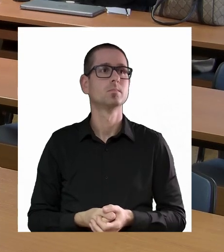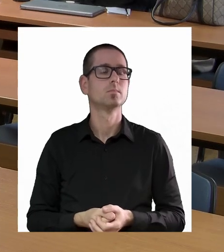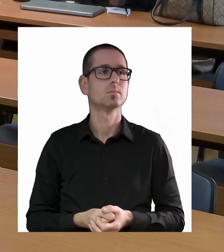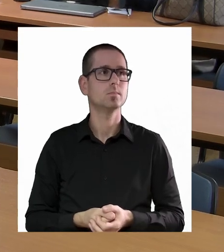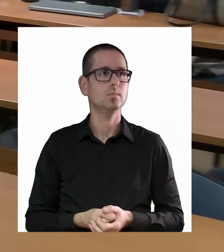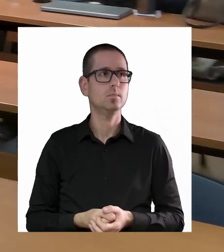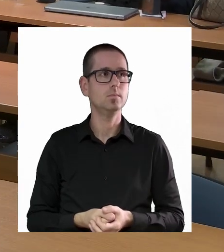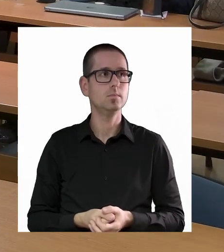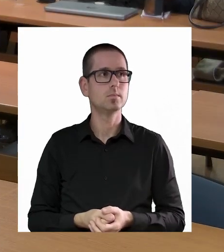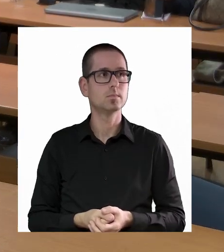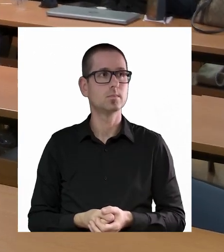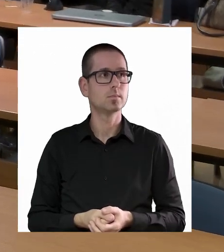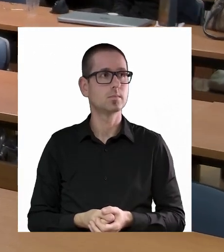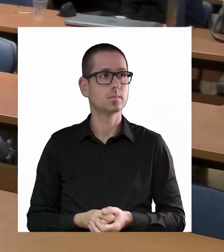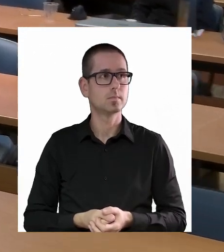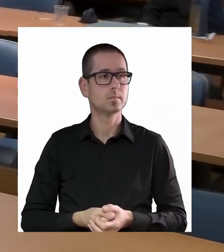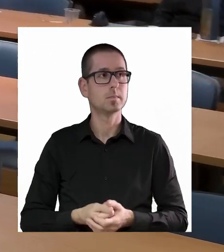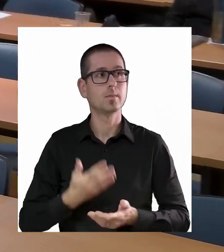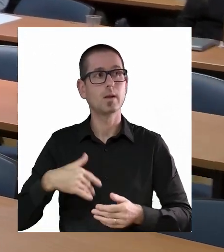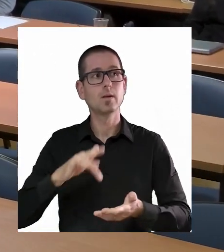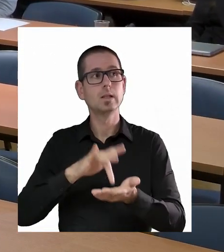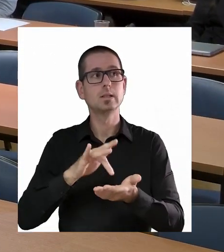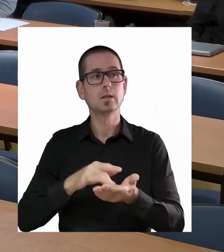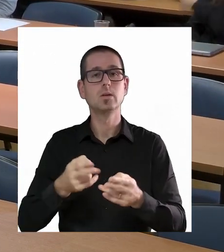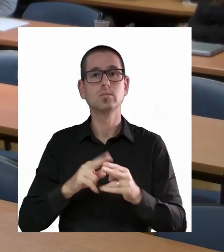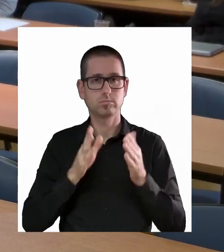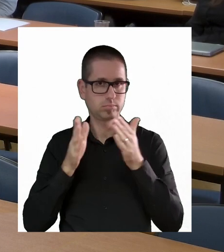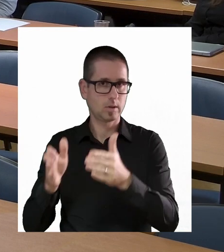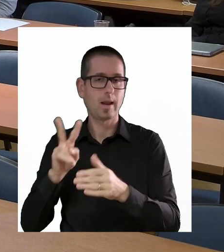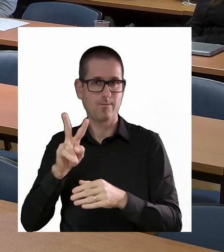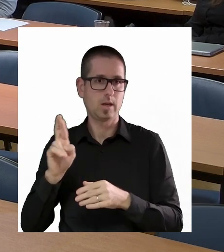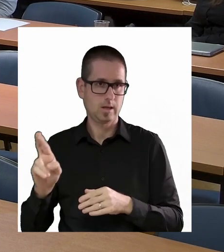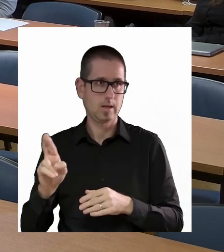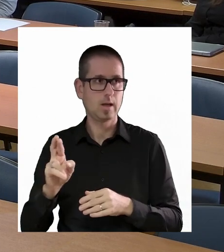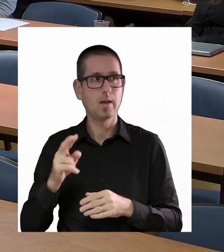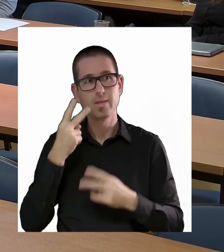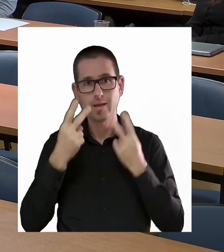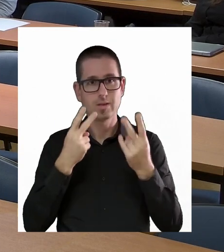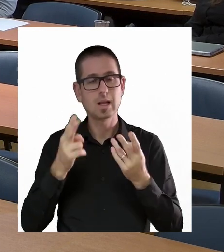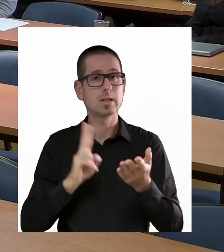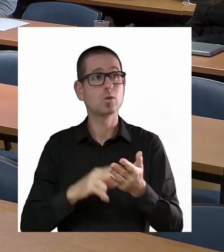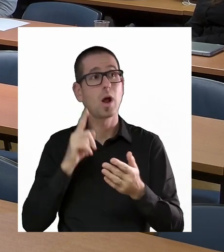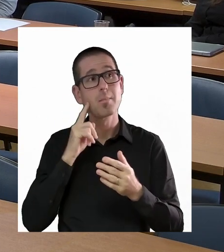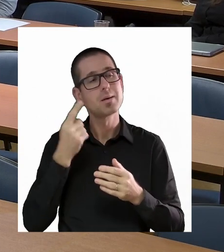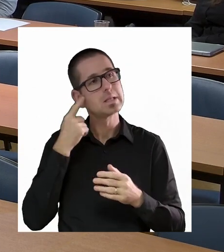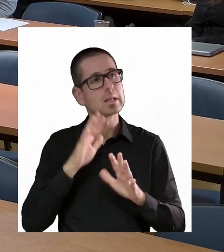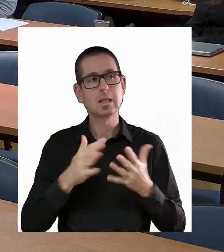Nowadays in our centre we mostly focus on VRs. But I don't know if we have some project about this. No,